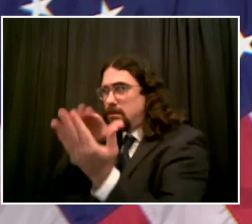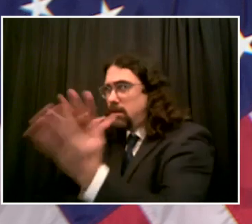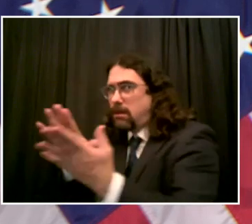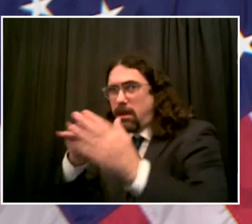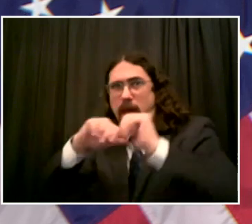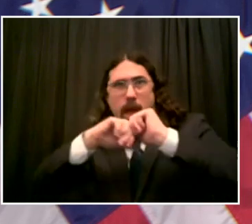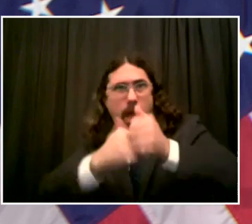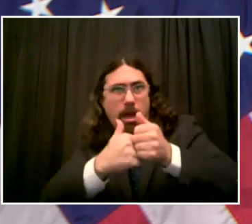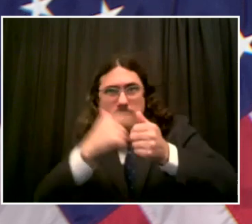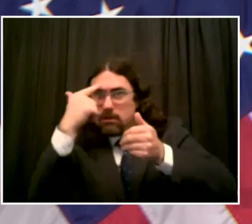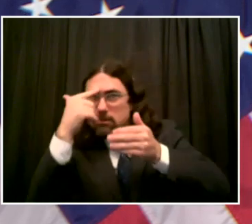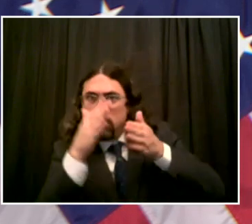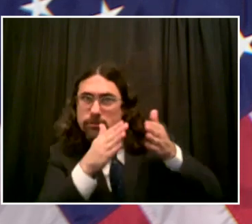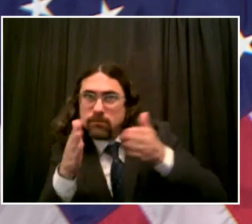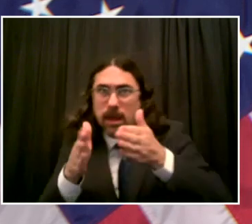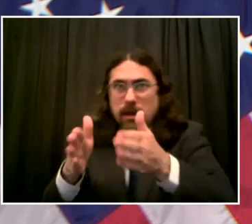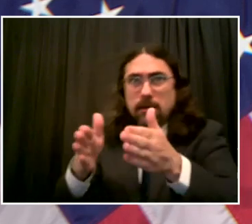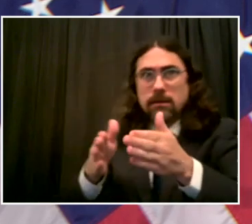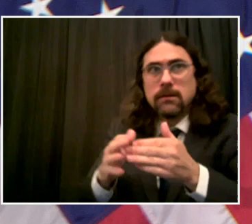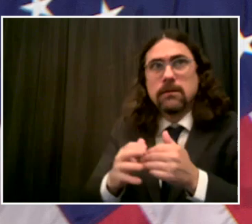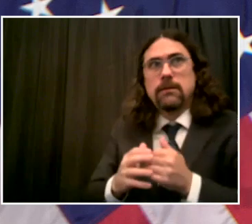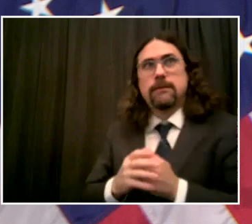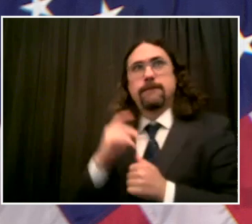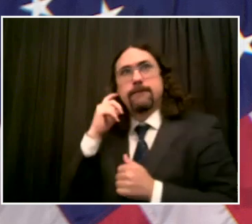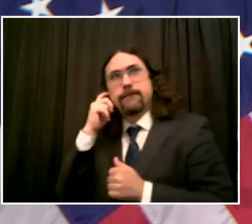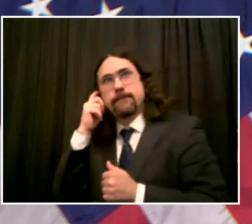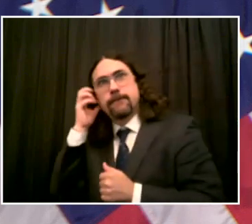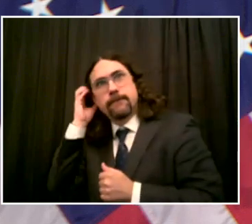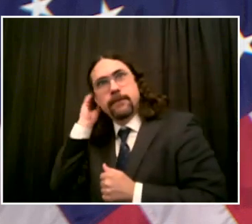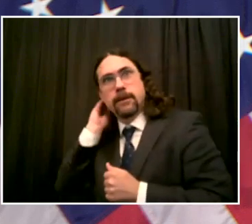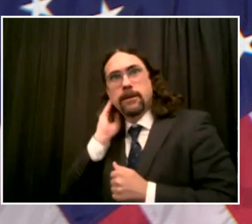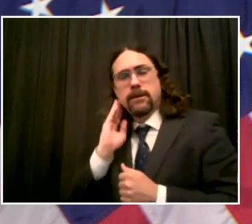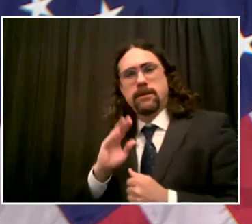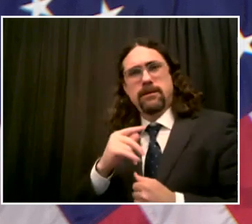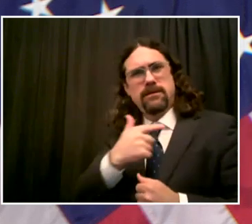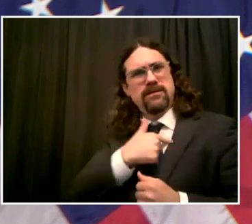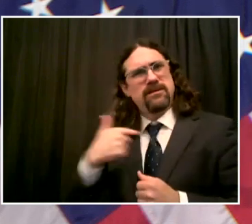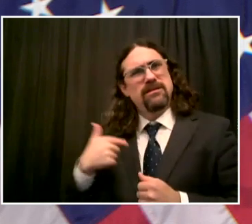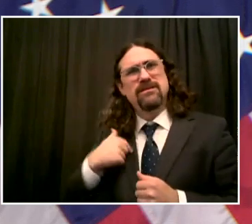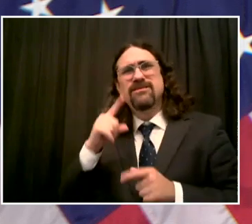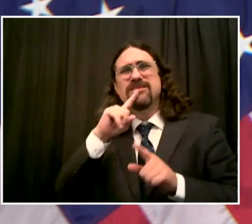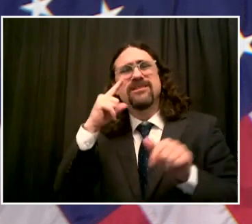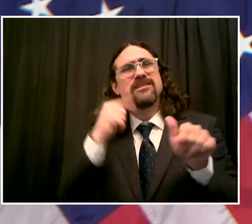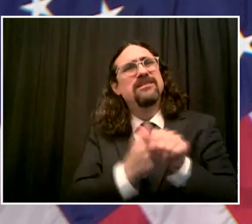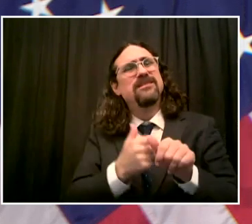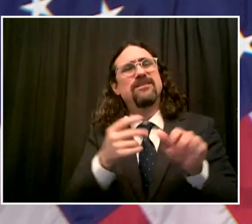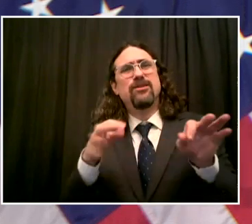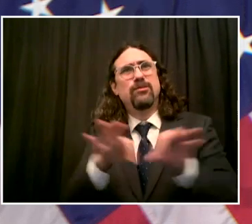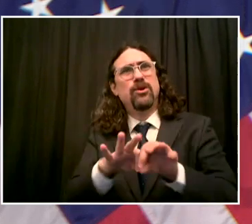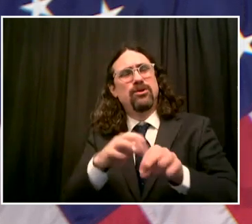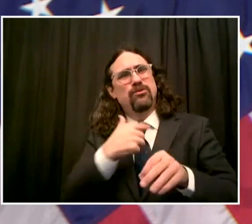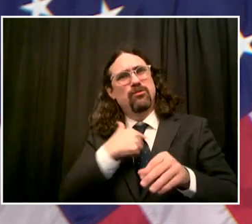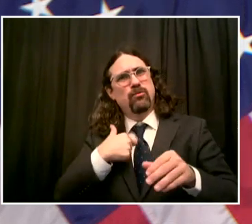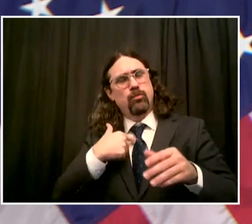THE MAYOR AND I AND ESCALATING PROTEST ALLOWING FREEDOM OF